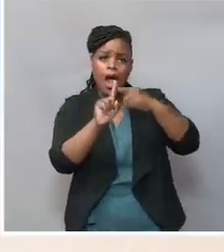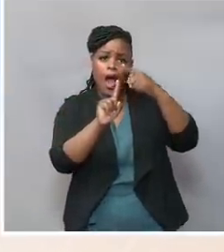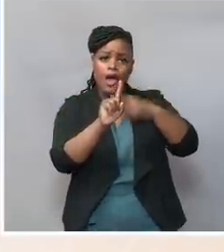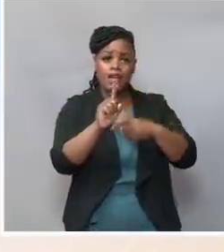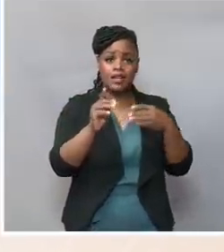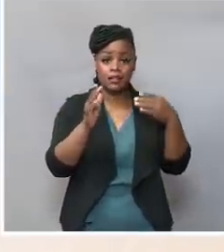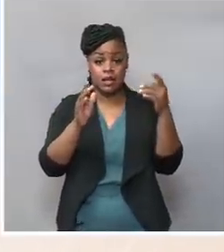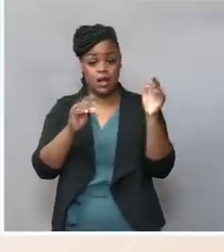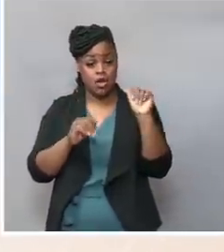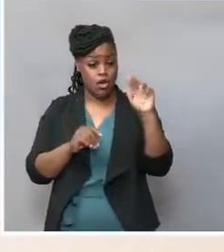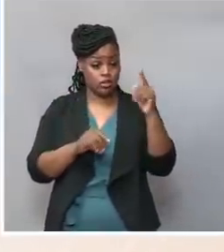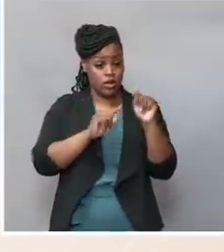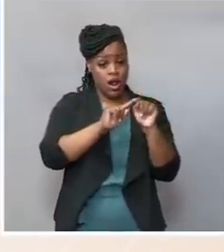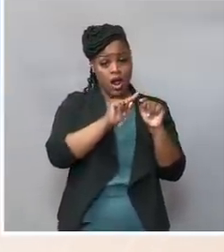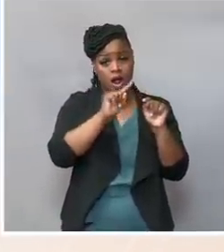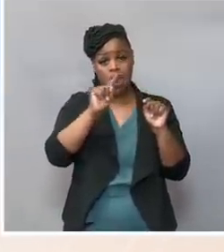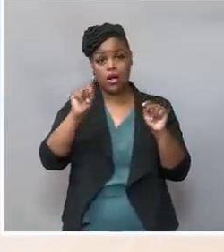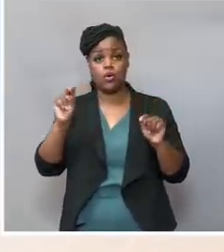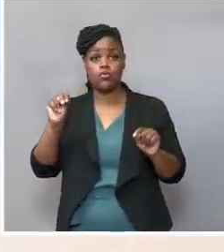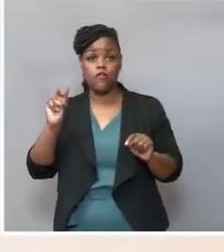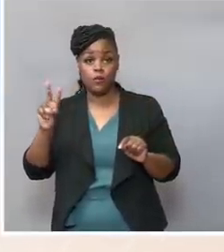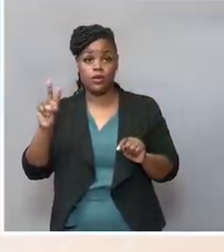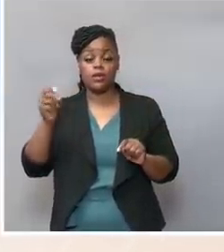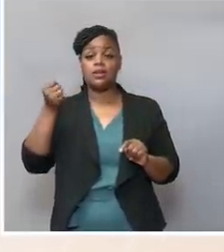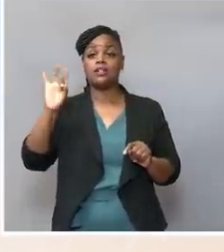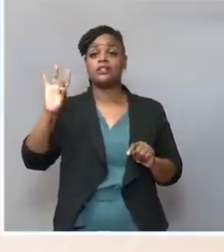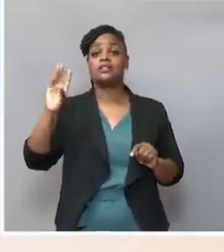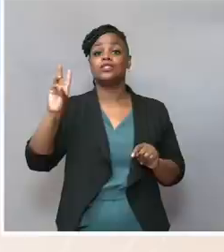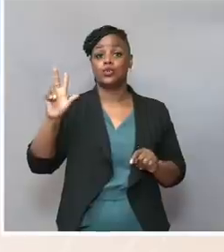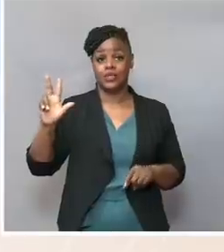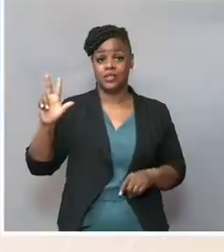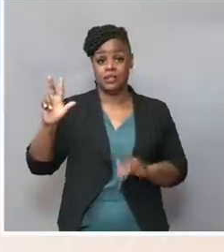He traveled at night through woods and swamps.